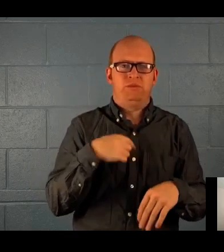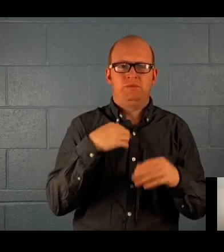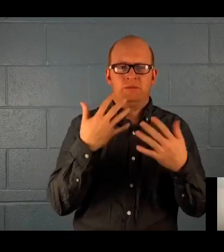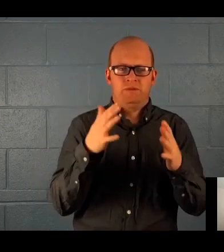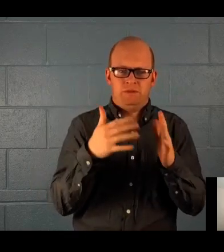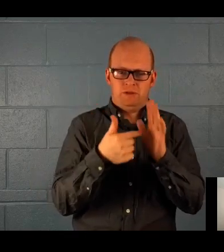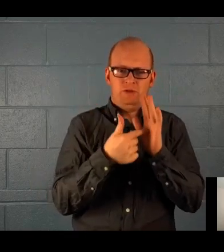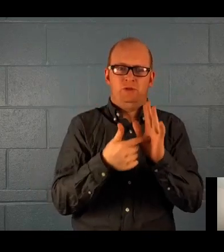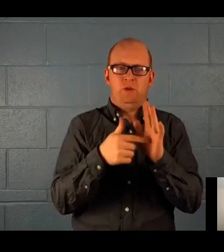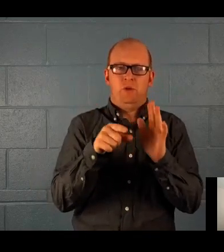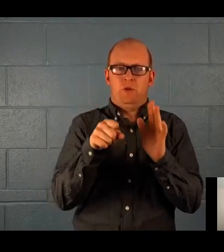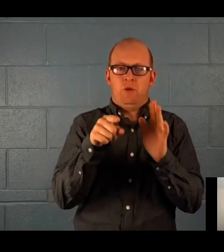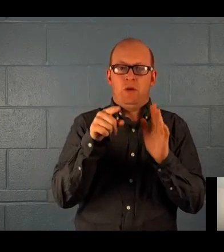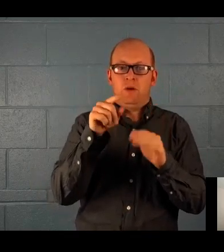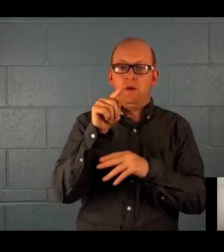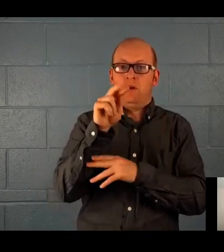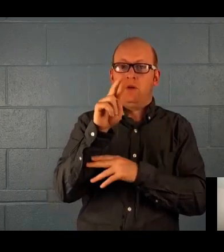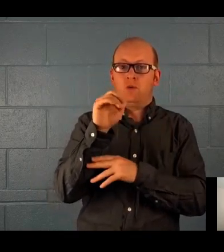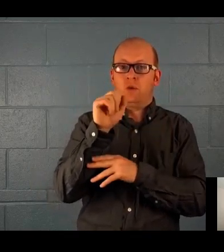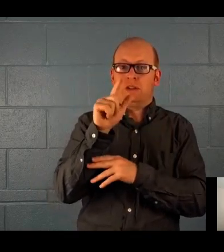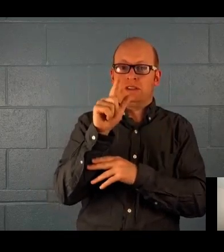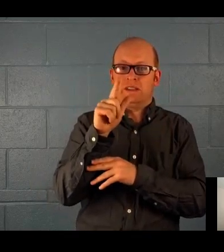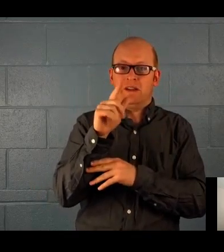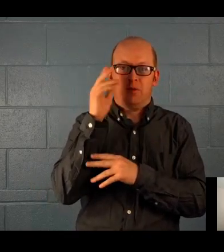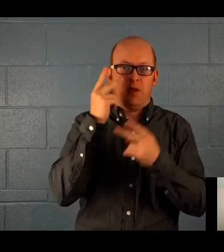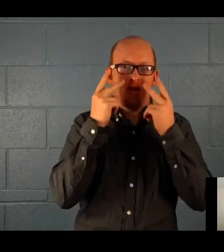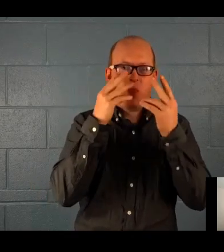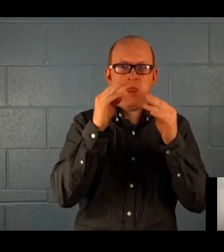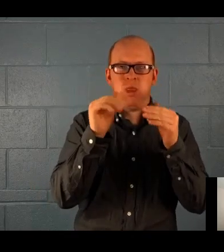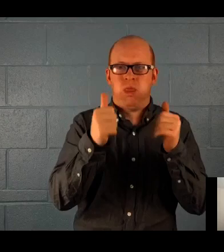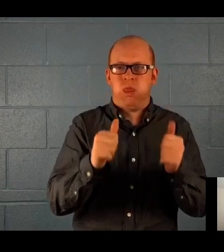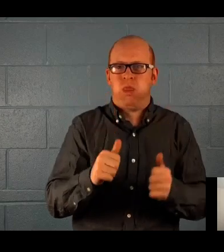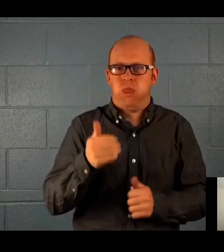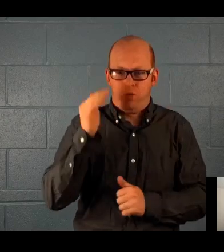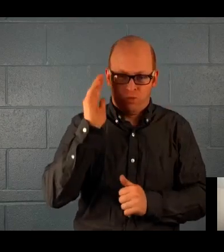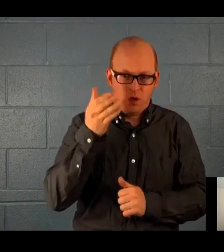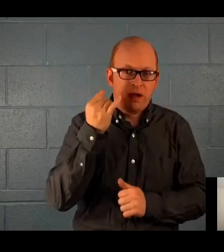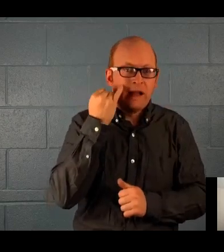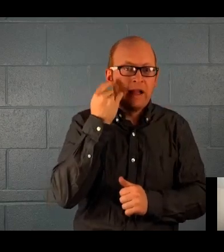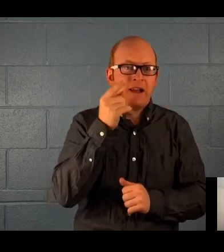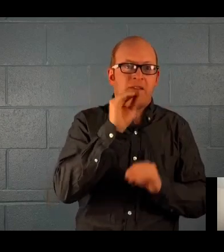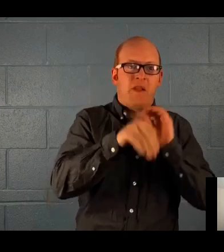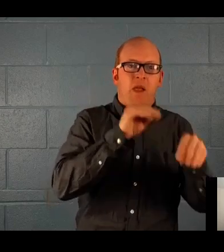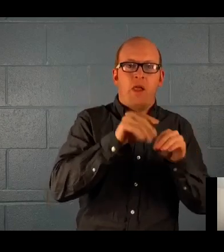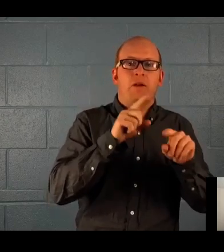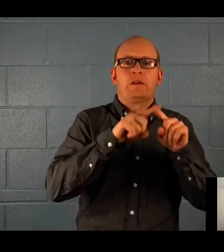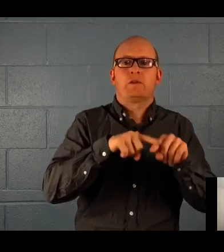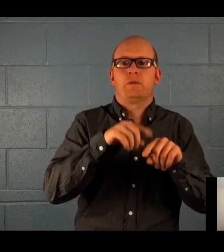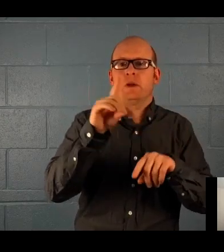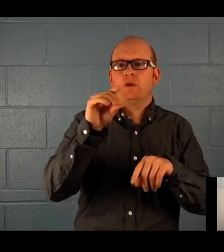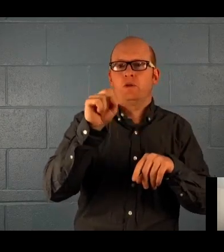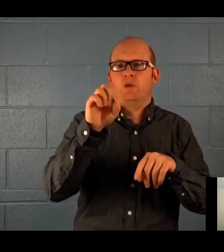factor alone that you added, the greater the loss of retinal function. And so some re-engineering, or simply a dose reduction,